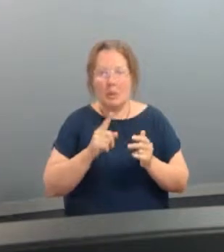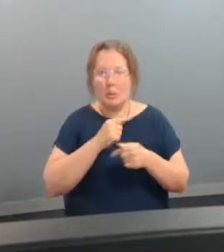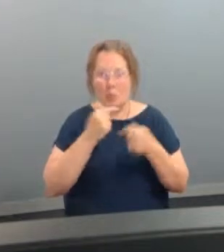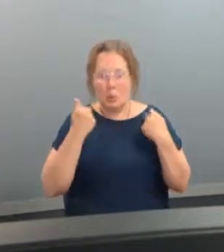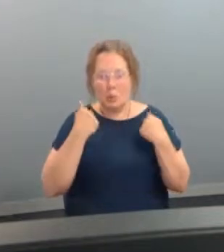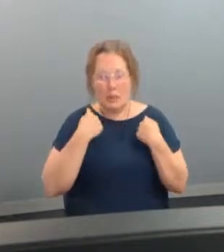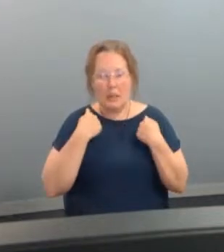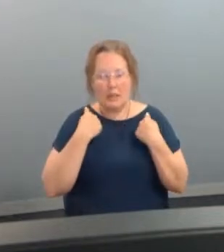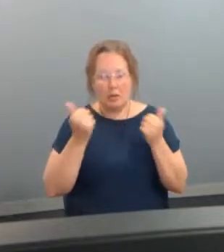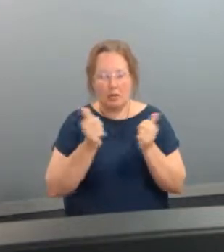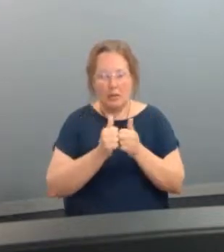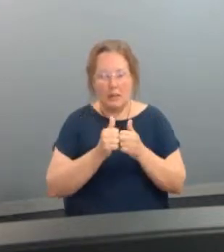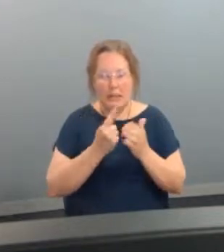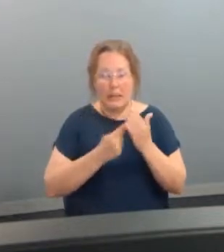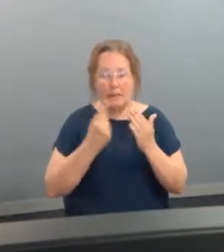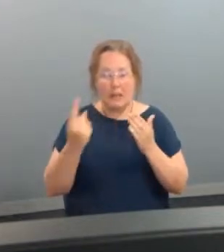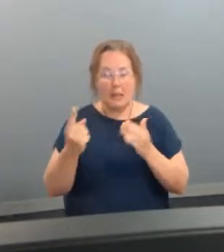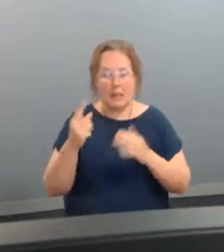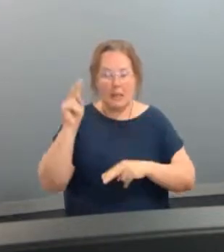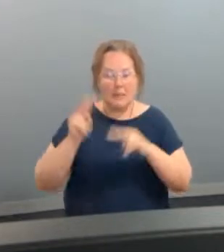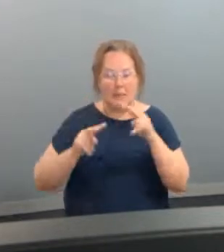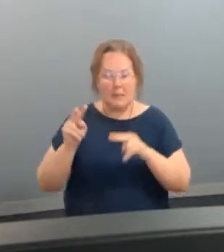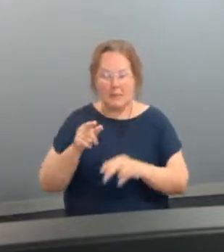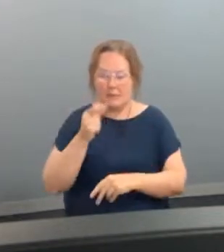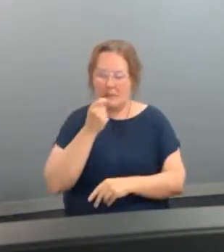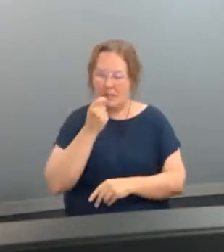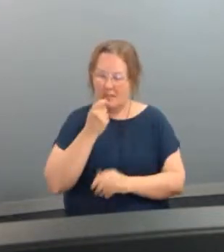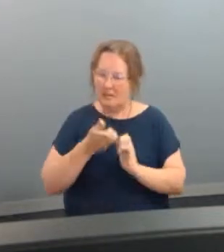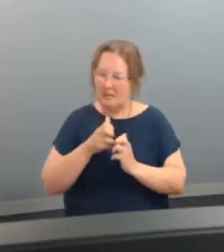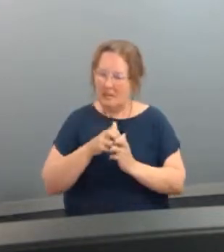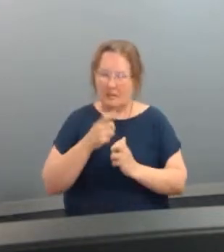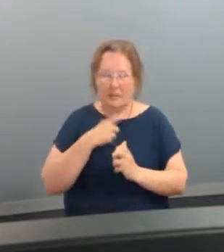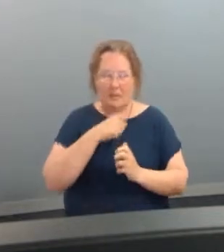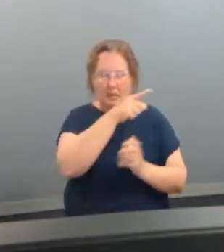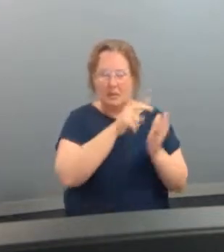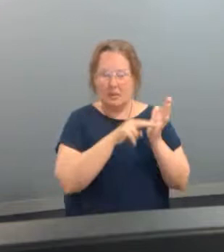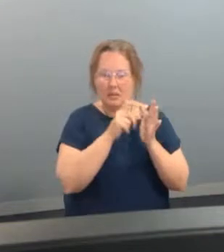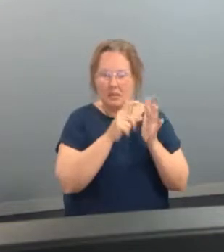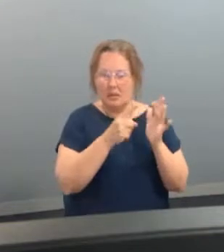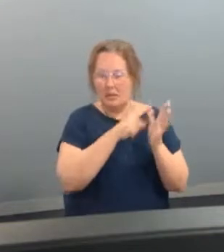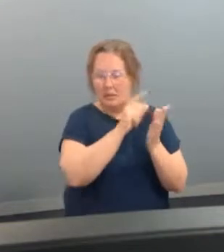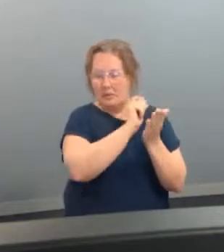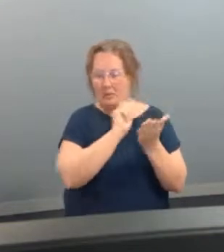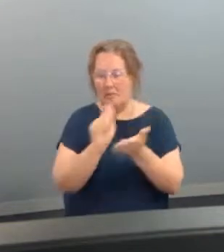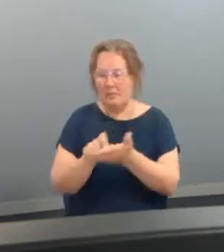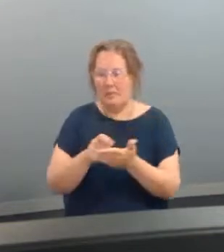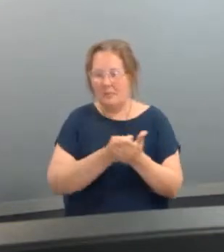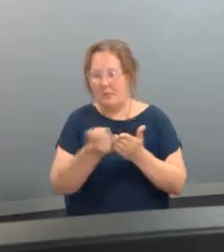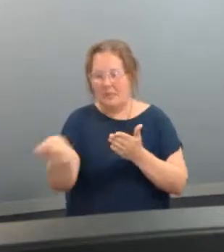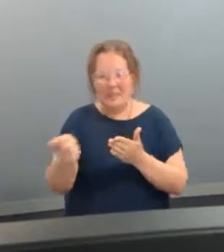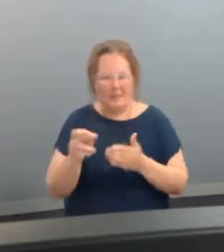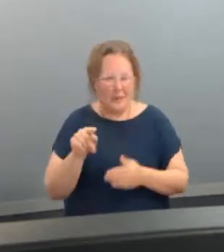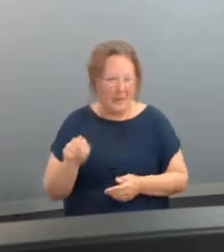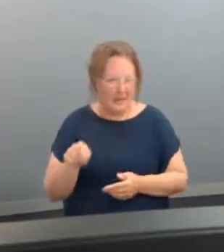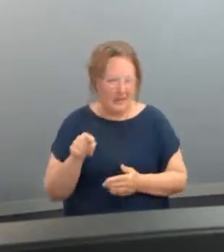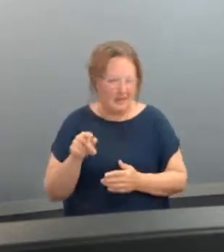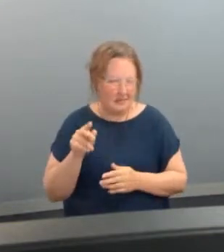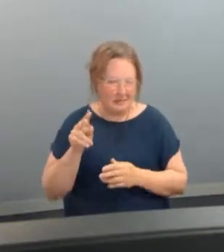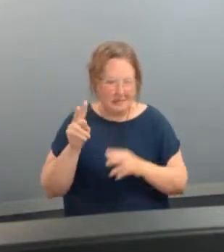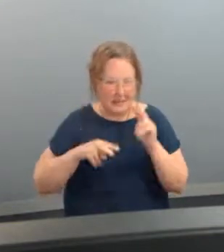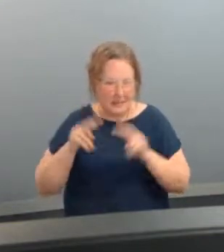» Thank you, Sue. I think it is fair to say that we probably agree with the words "independent assessments"